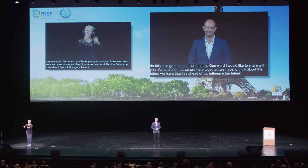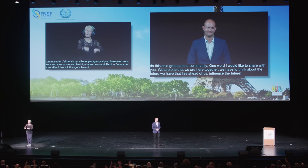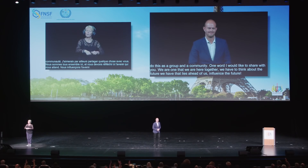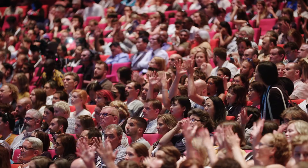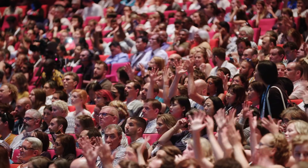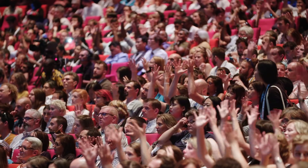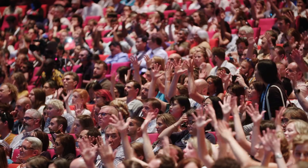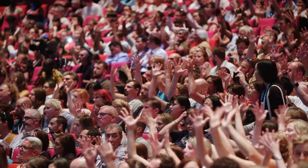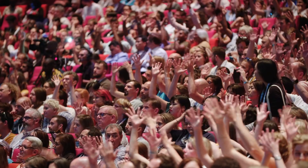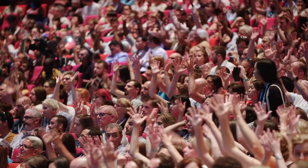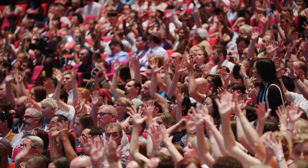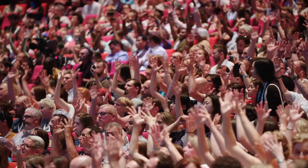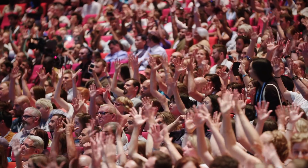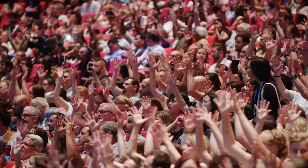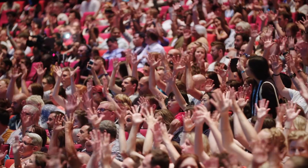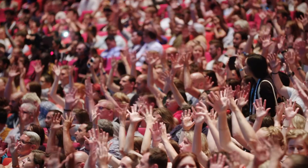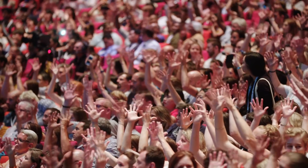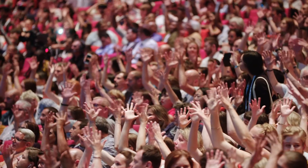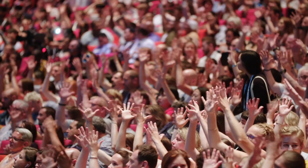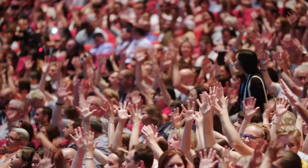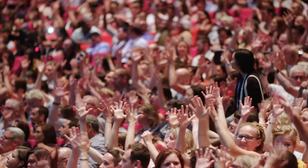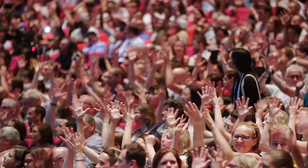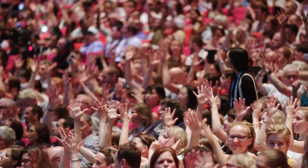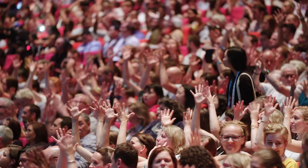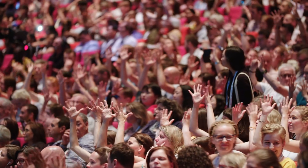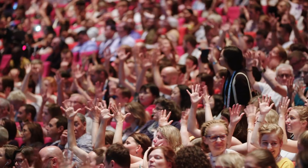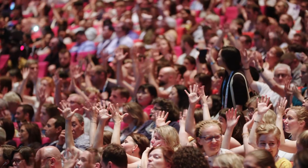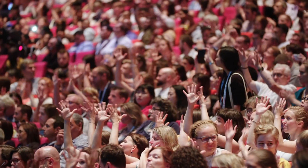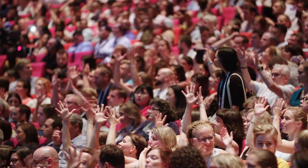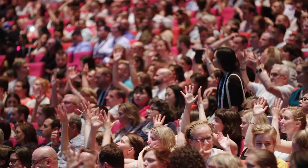Sometimes it's good and sometimes it's not. Thank you.